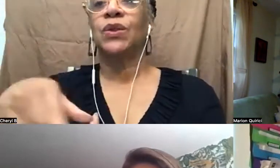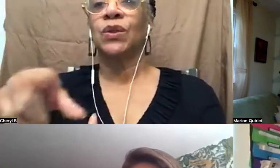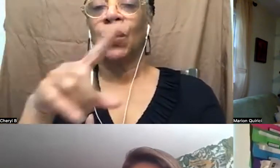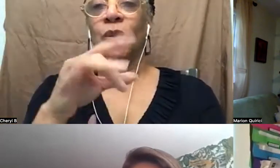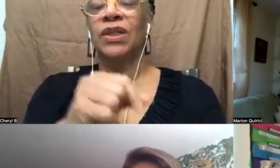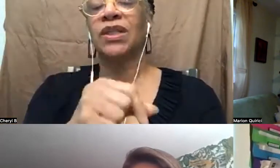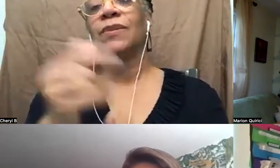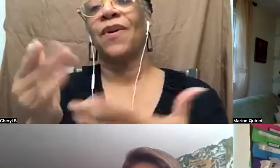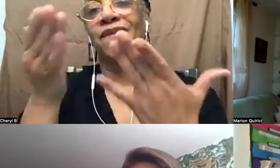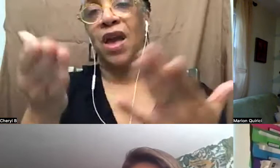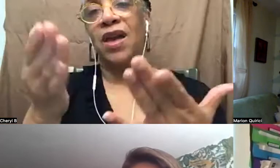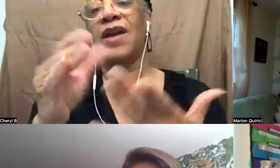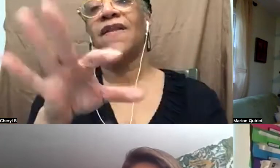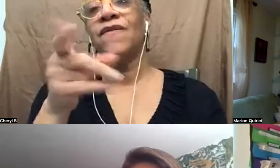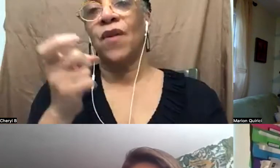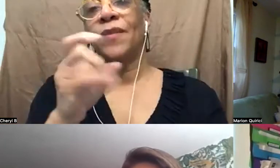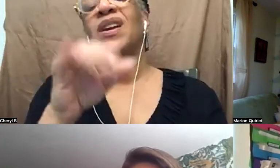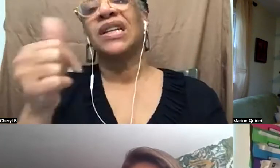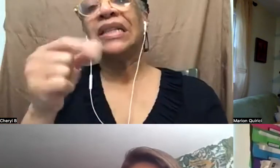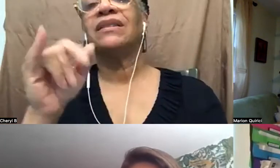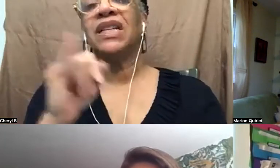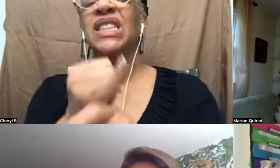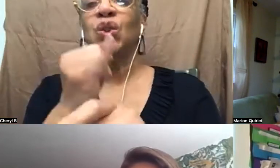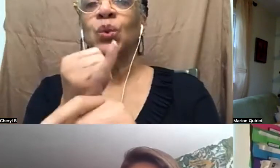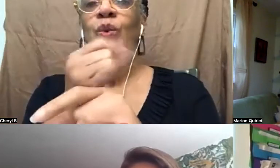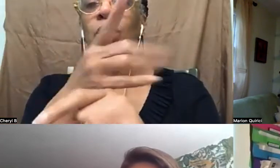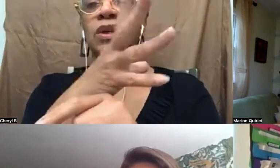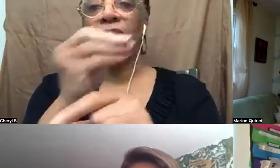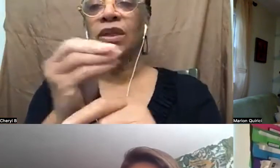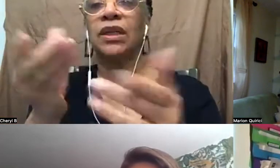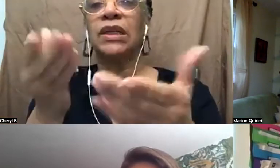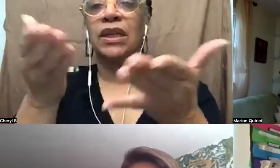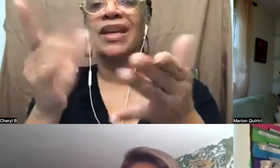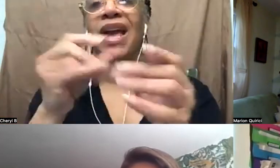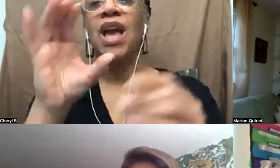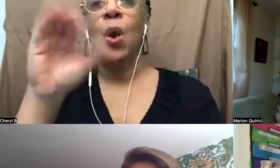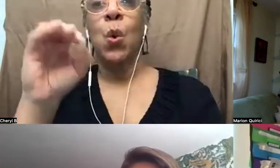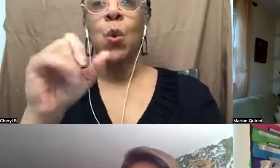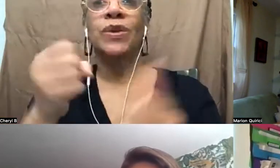Humanities Institute. This event is also cosponsored by the Native American and Indigenous